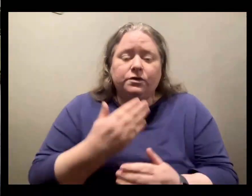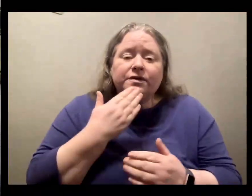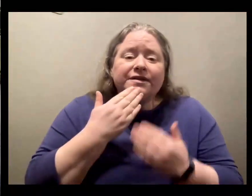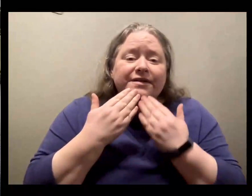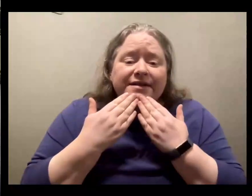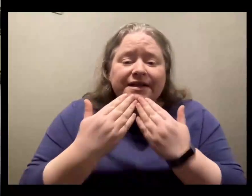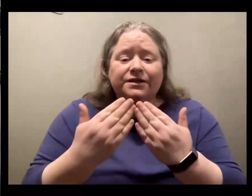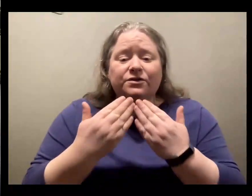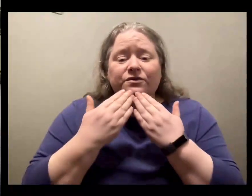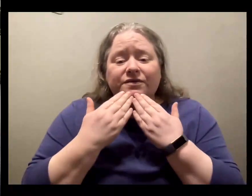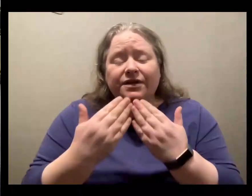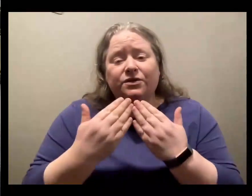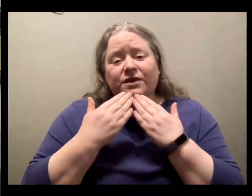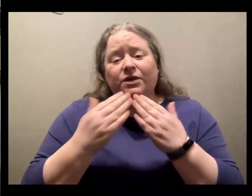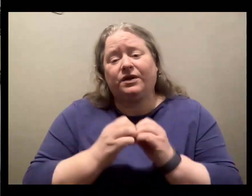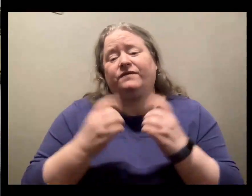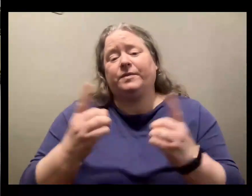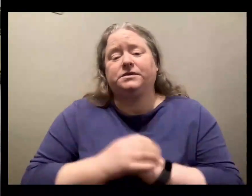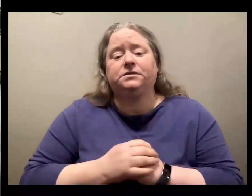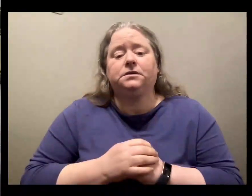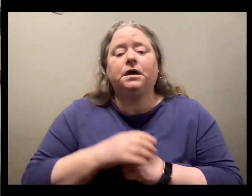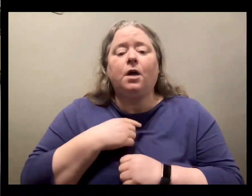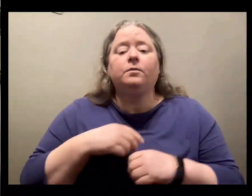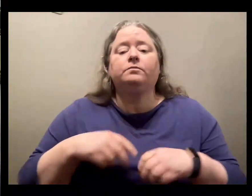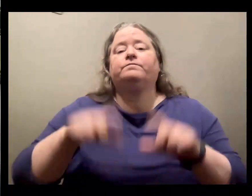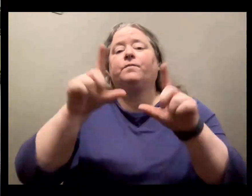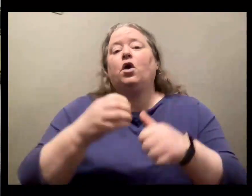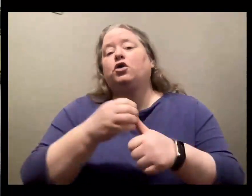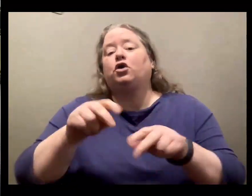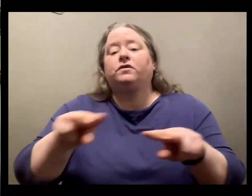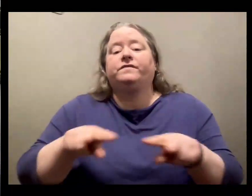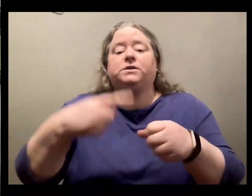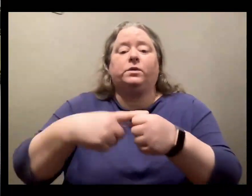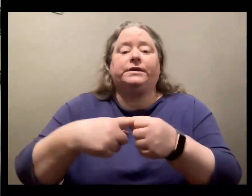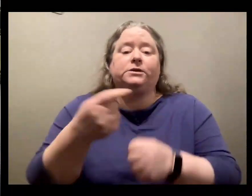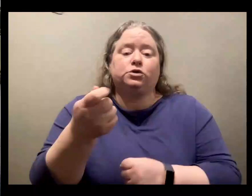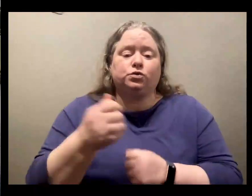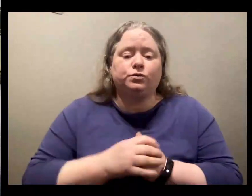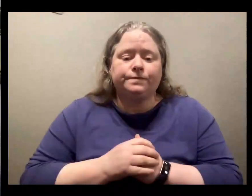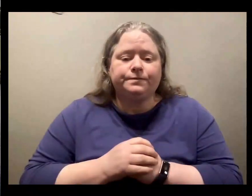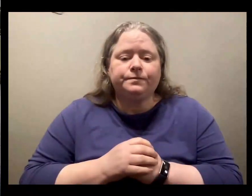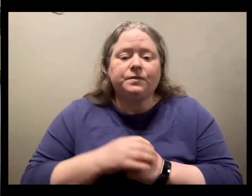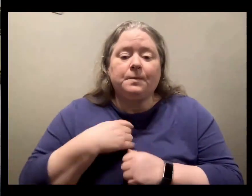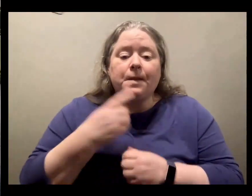Thank you, thank you, thank you, everybody. I’ll put up another video again soon.